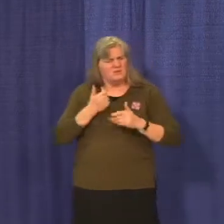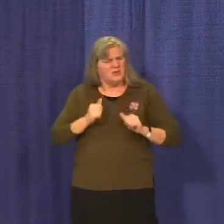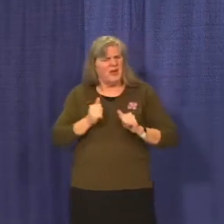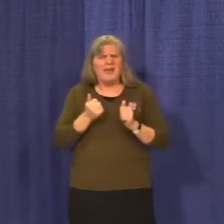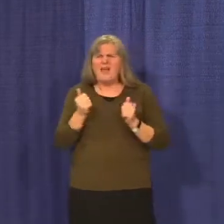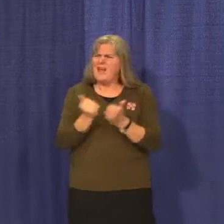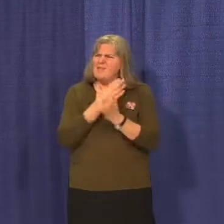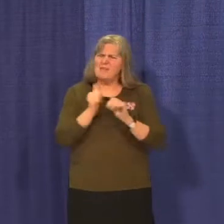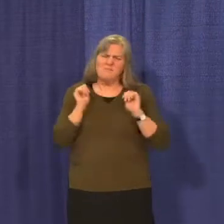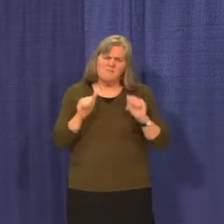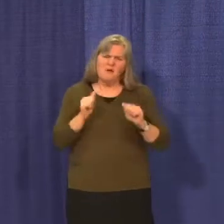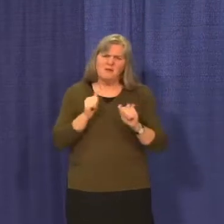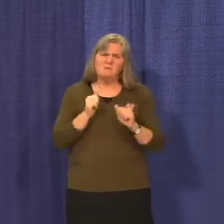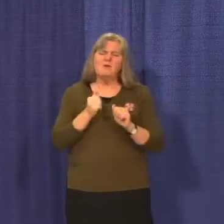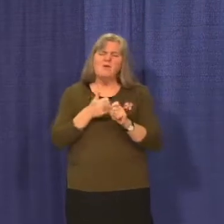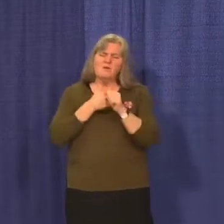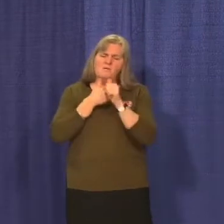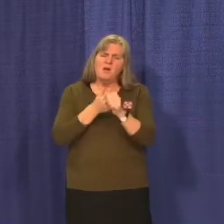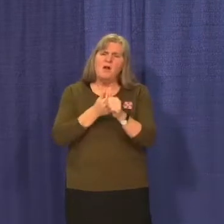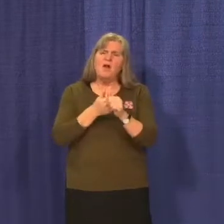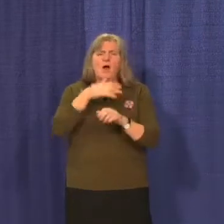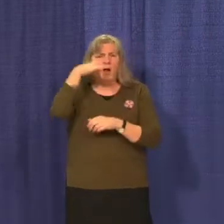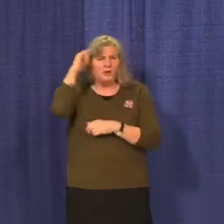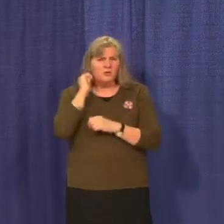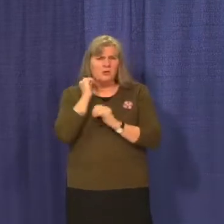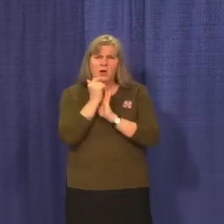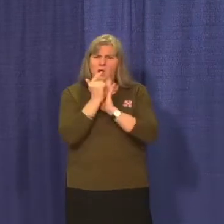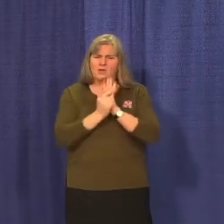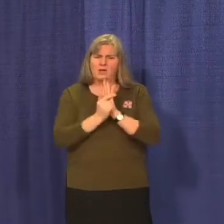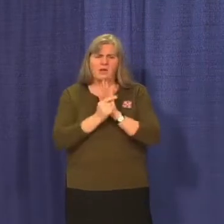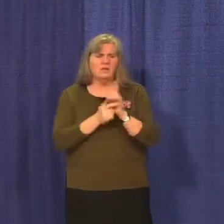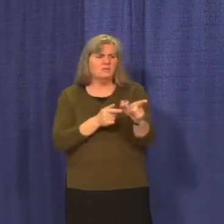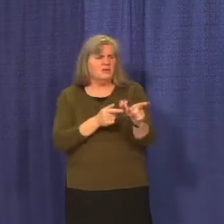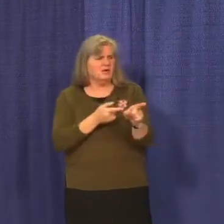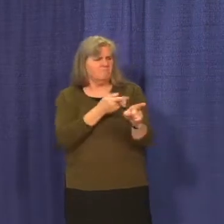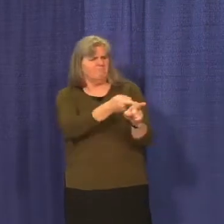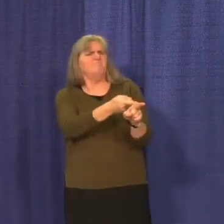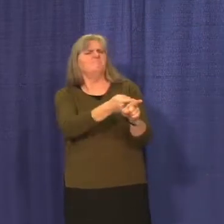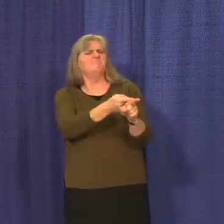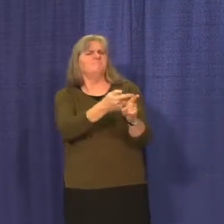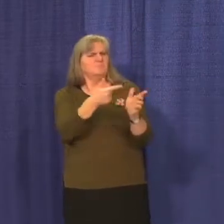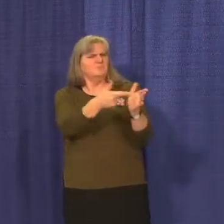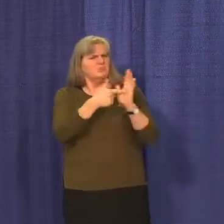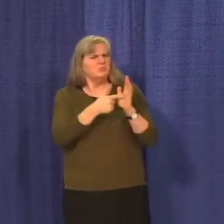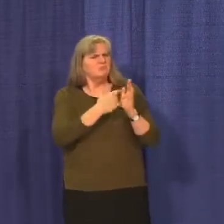We are doing everything possible under our Yukon laws to hold these people accountable.